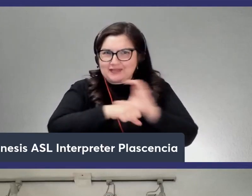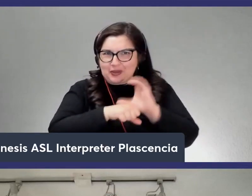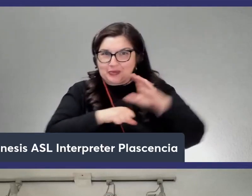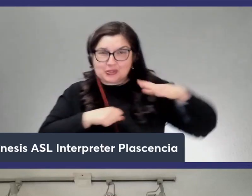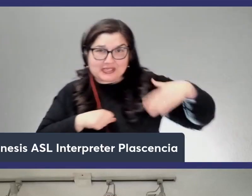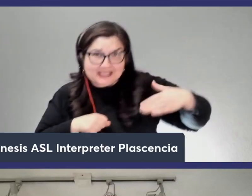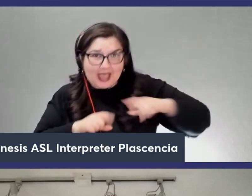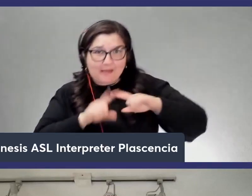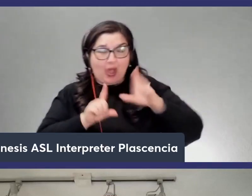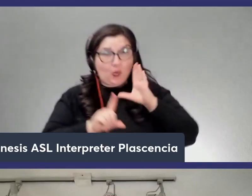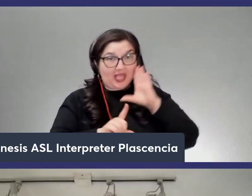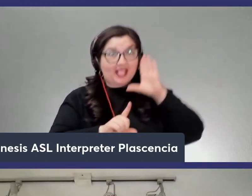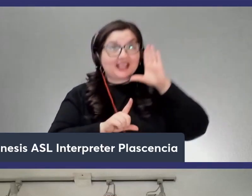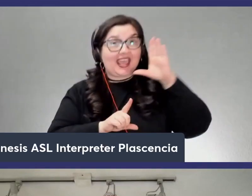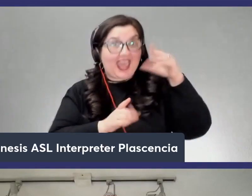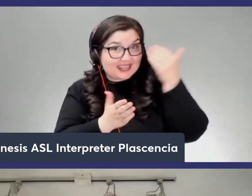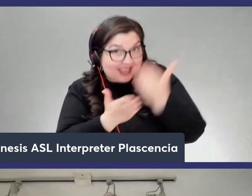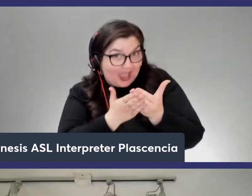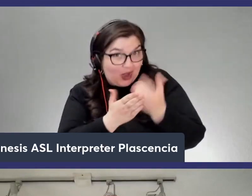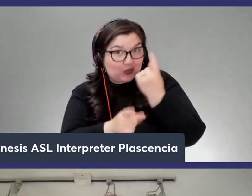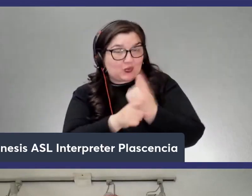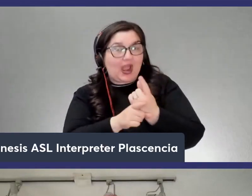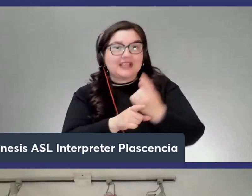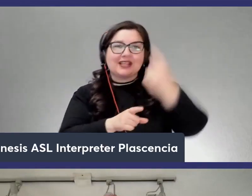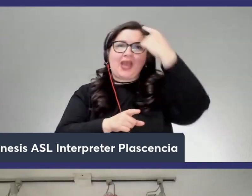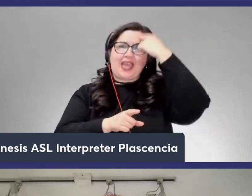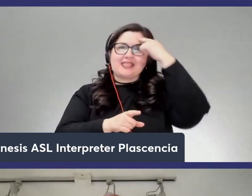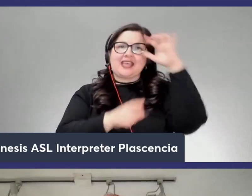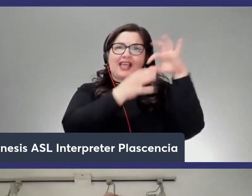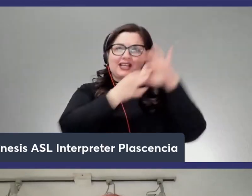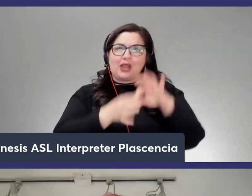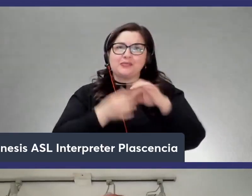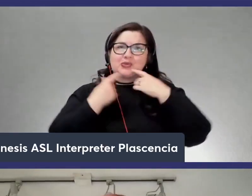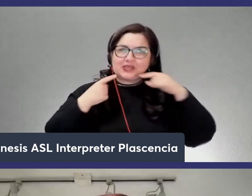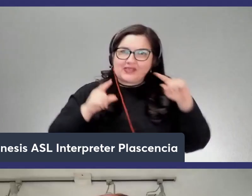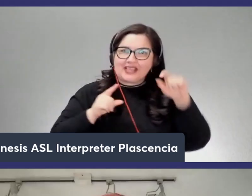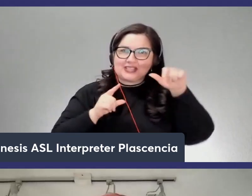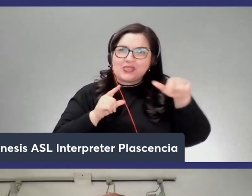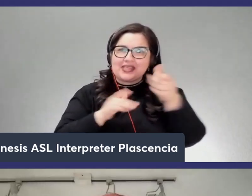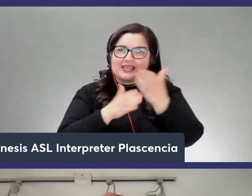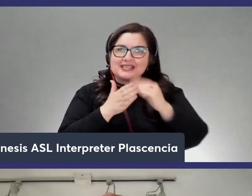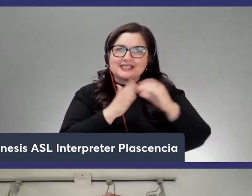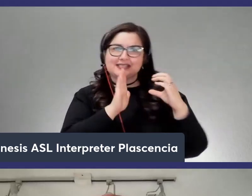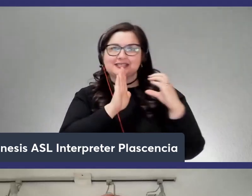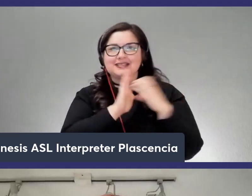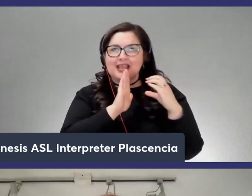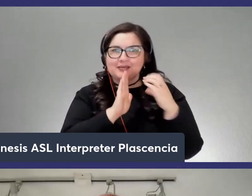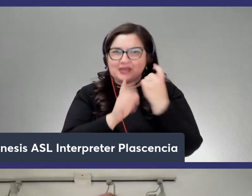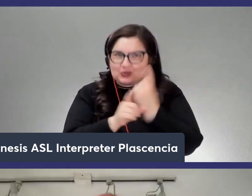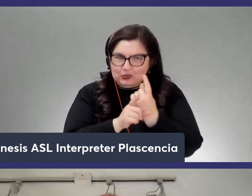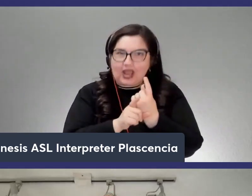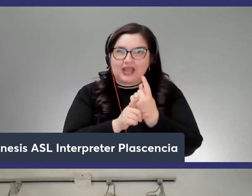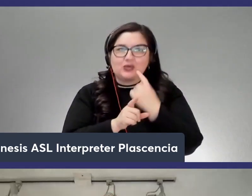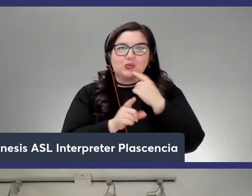And so I think that comes into, like, with the announcement for this particular segment, my understanding is, we are getting closer to having